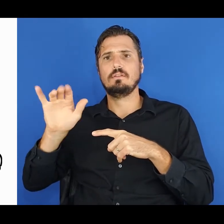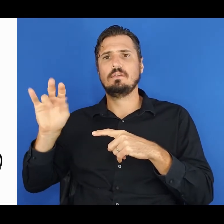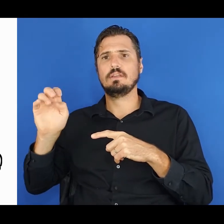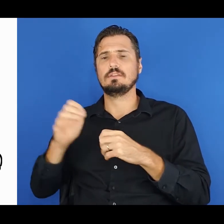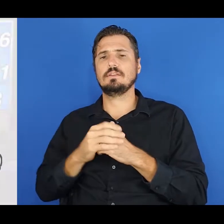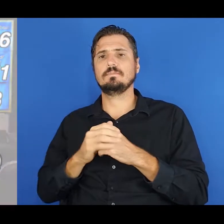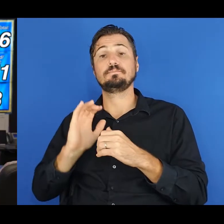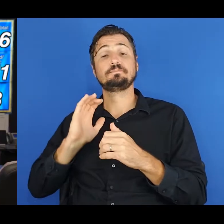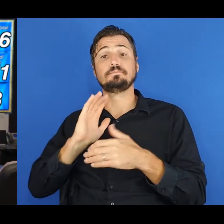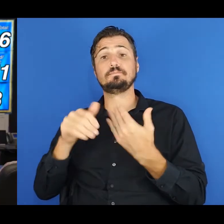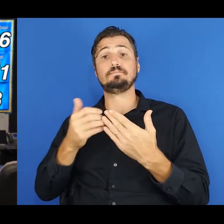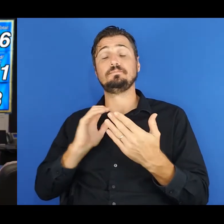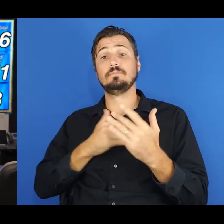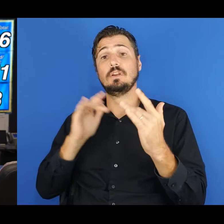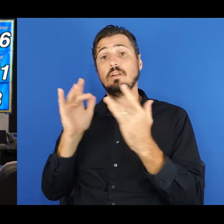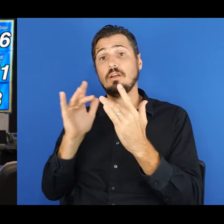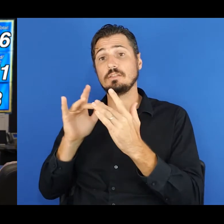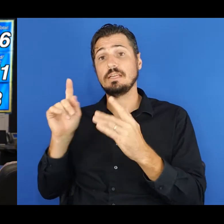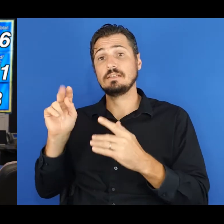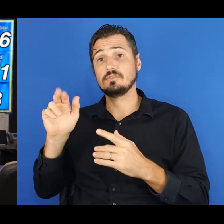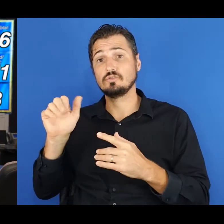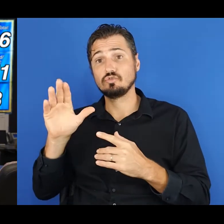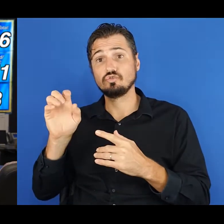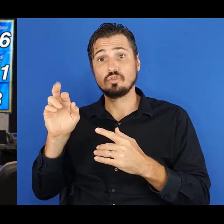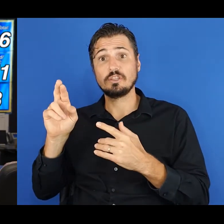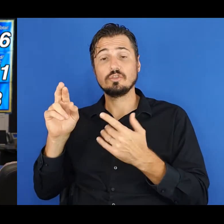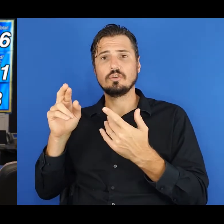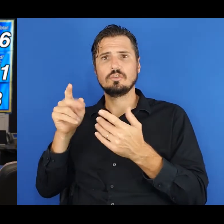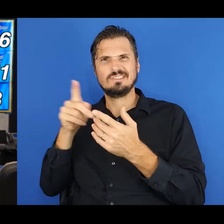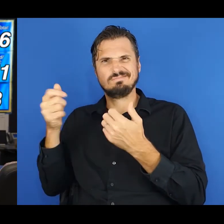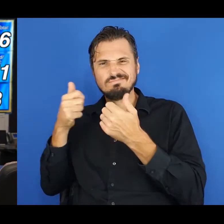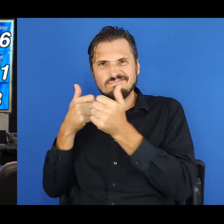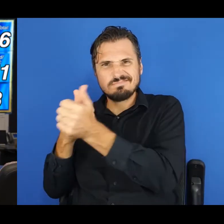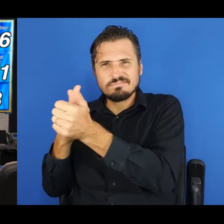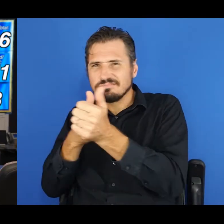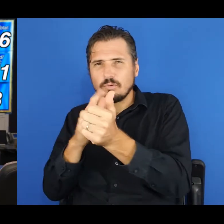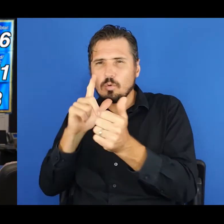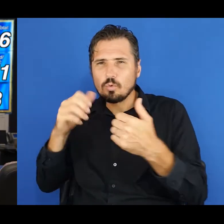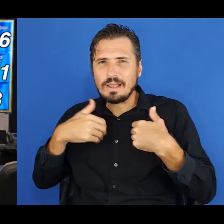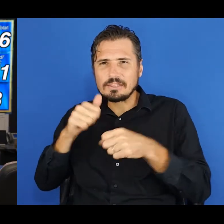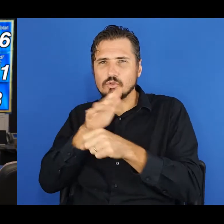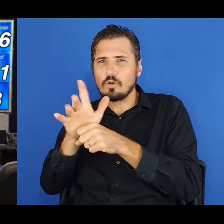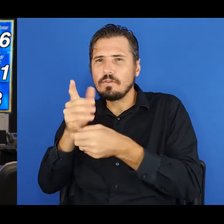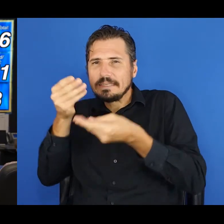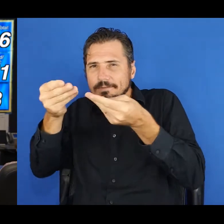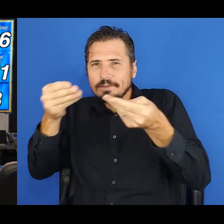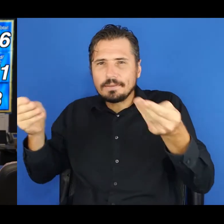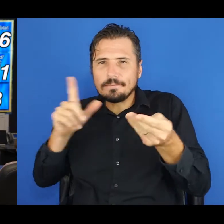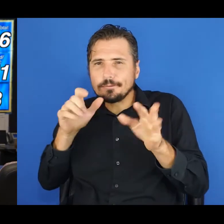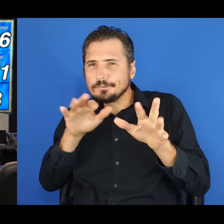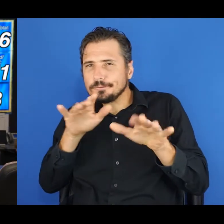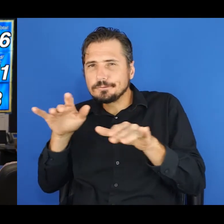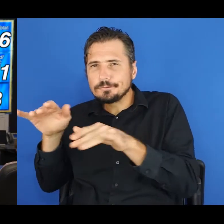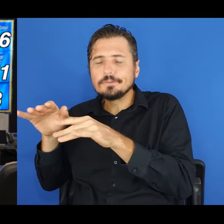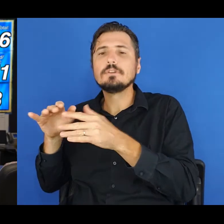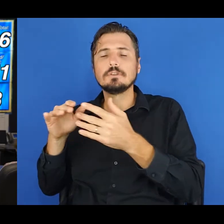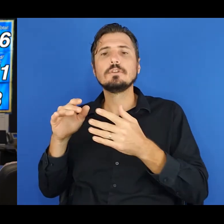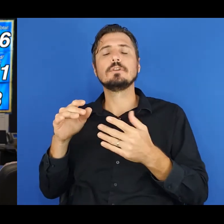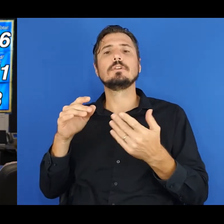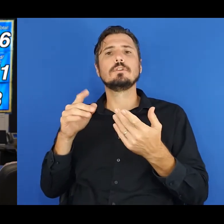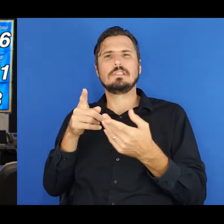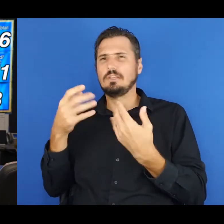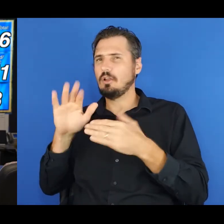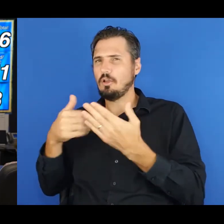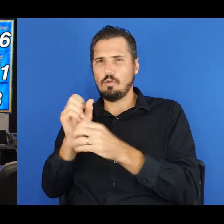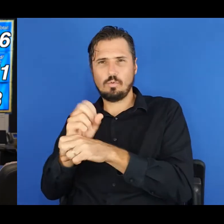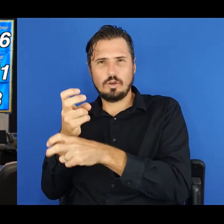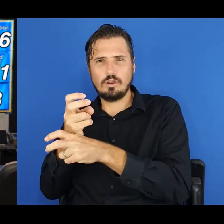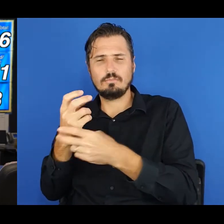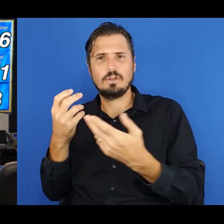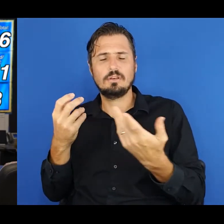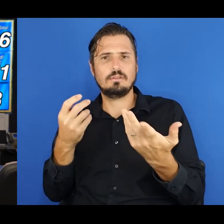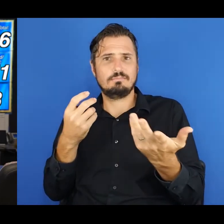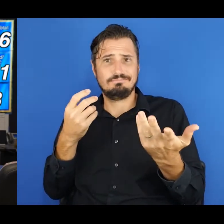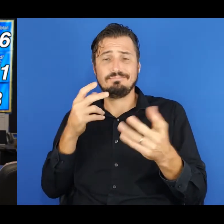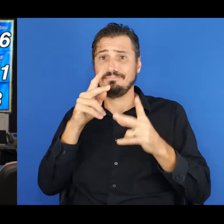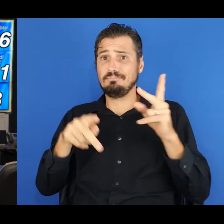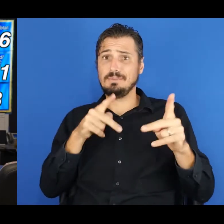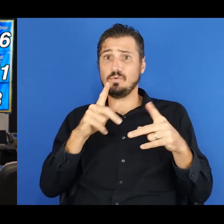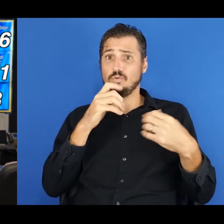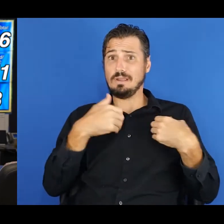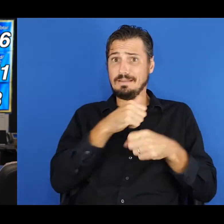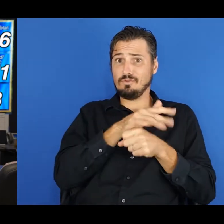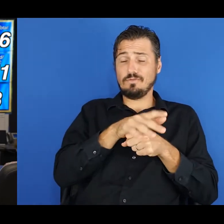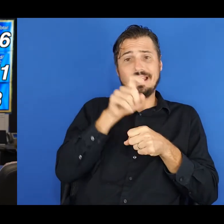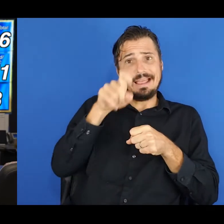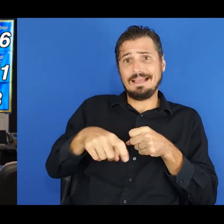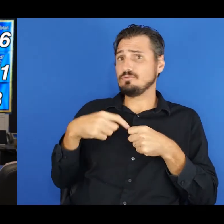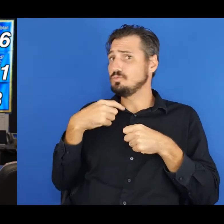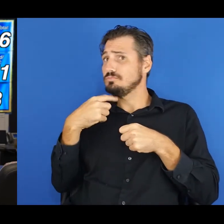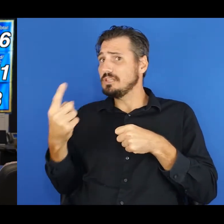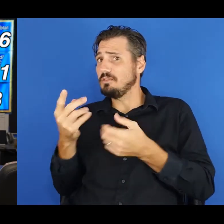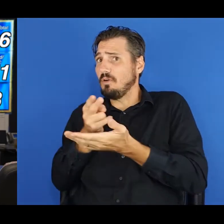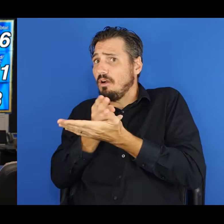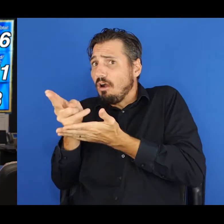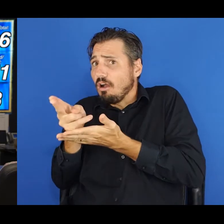Our Contact Tracers and Case Investigators are hard at work, but it’s important to note that our contact tracing efforts can only be successful if our cases provide open, accurate information on